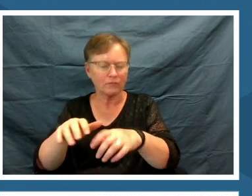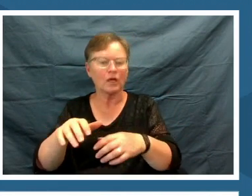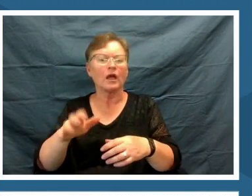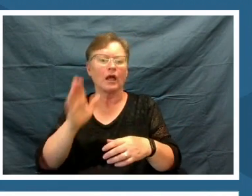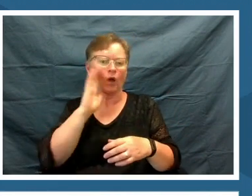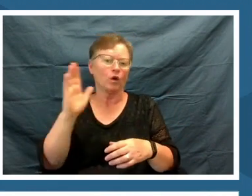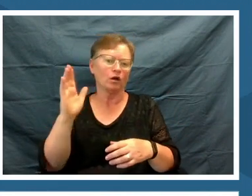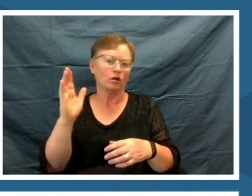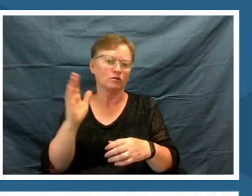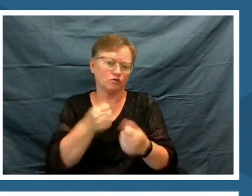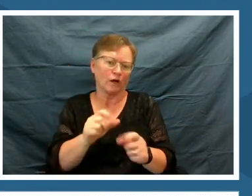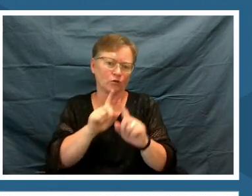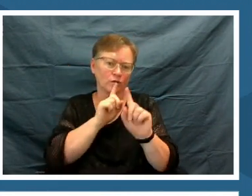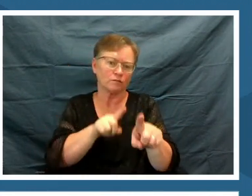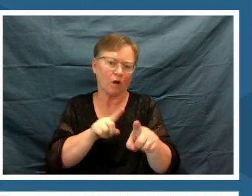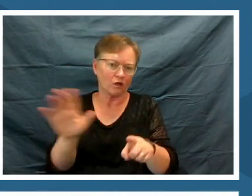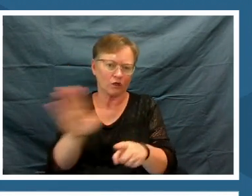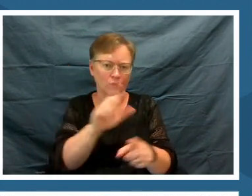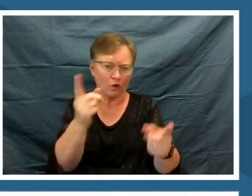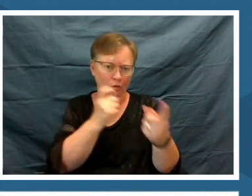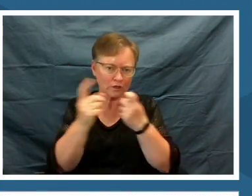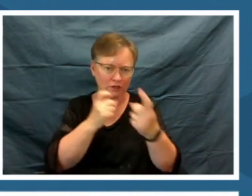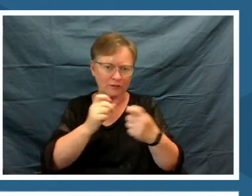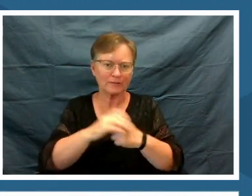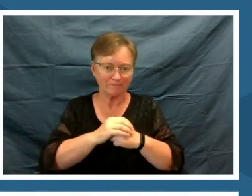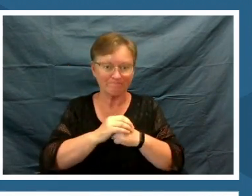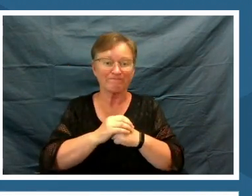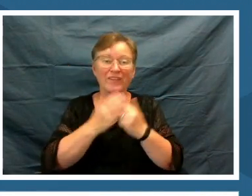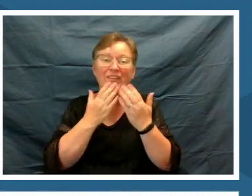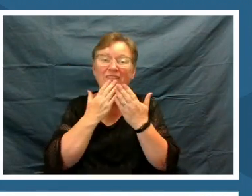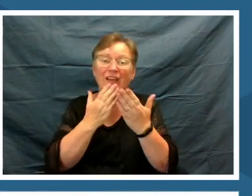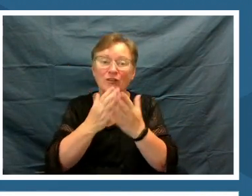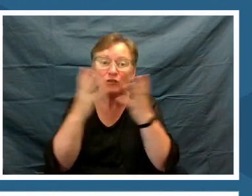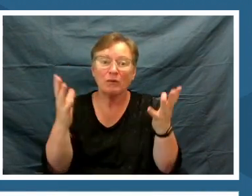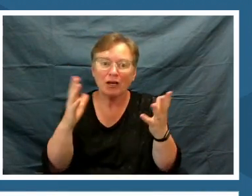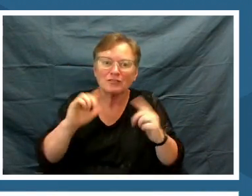questions